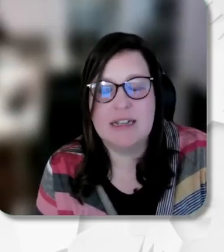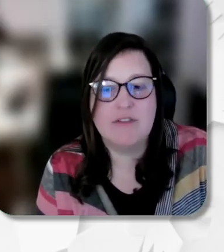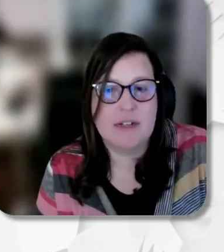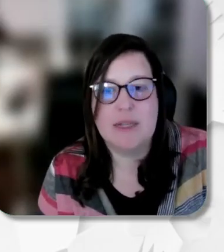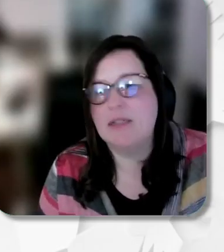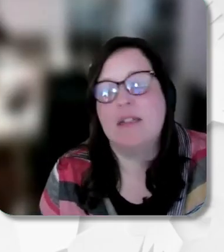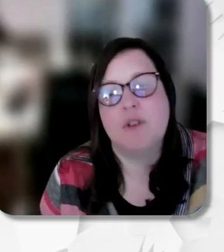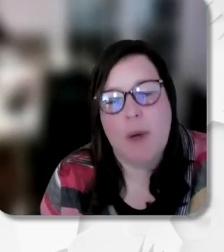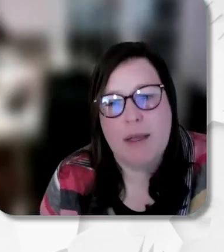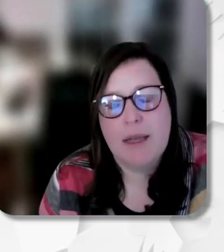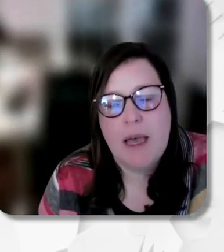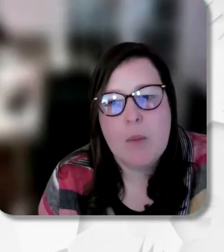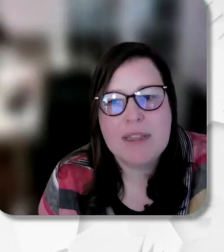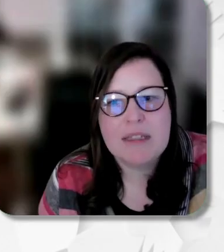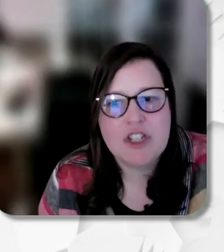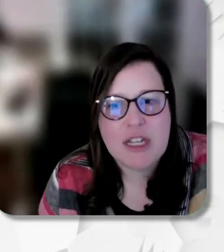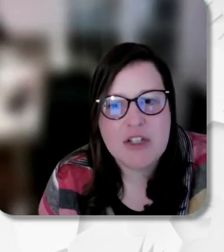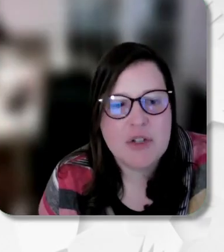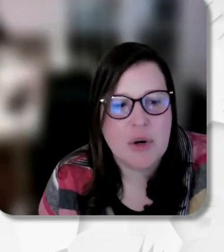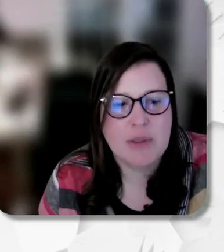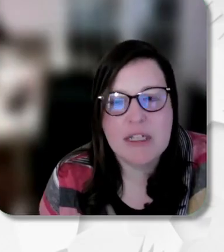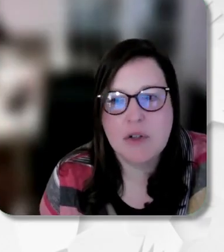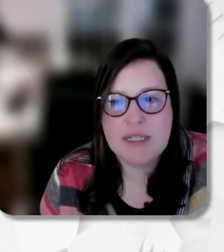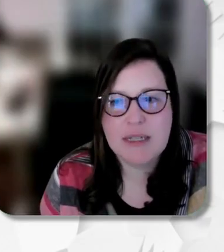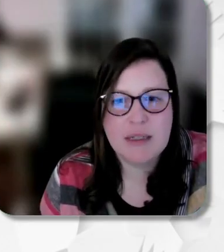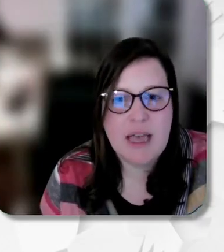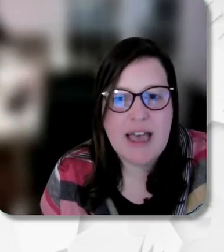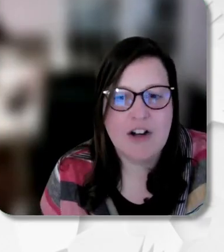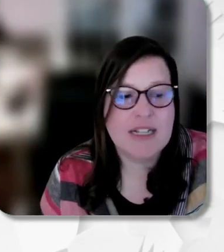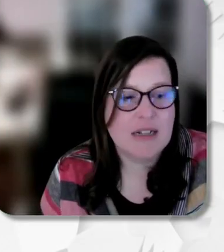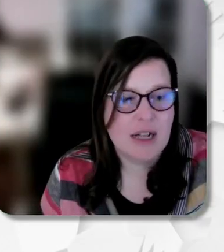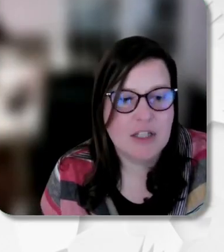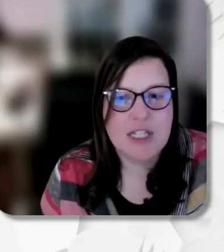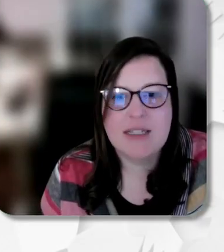and a fundamentally different way but that these changes are only increasing. And our technology